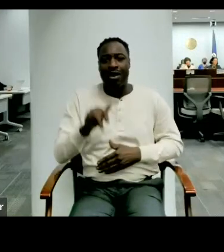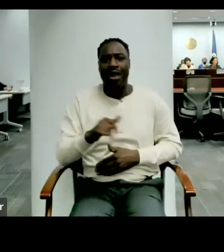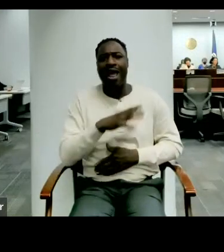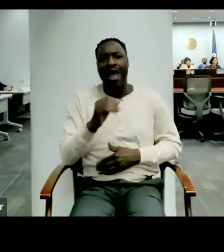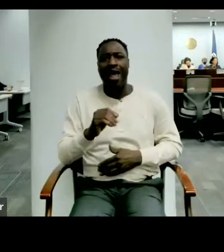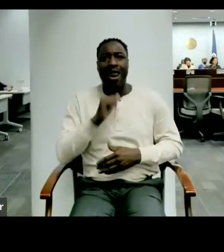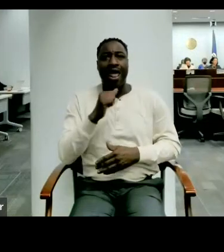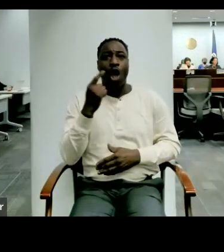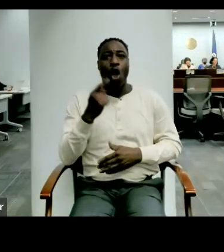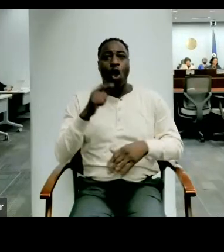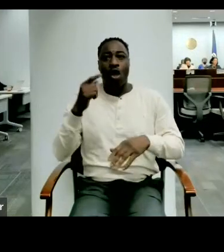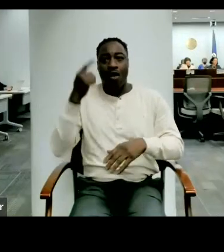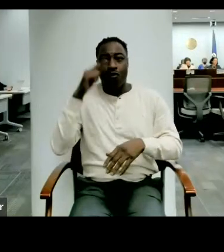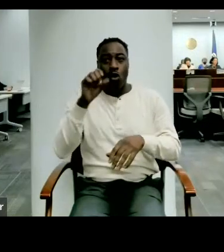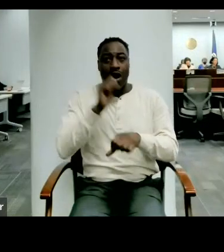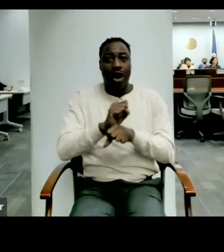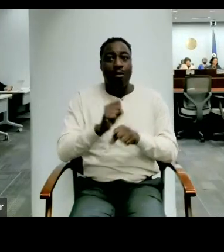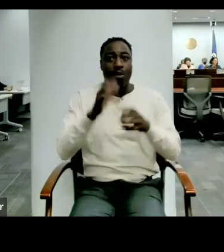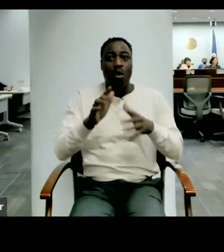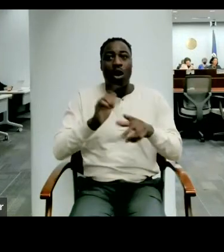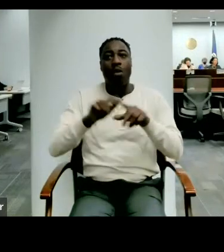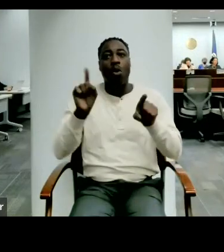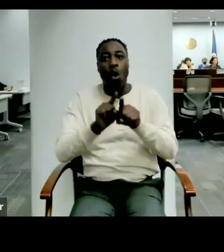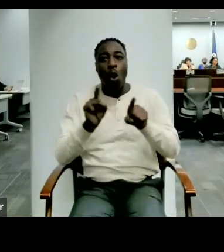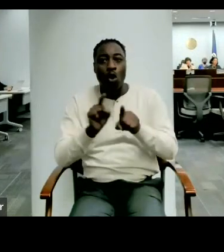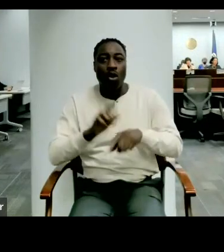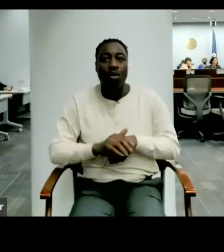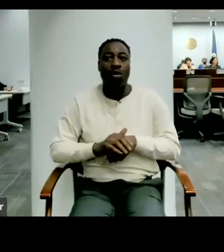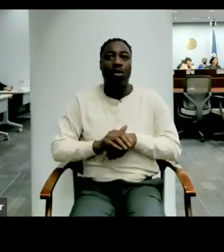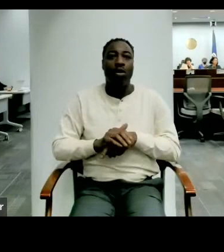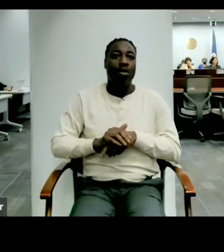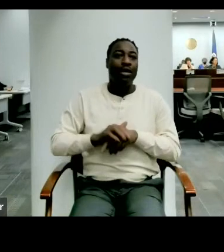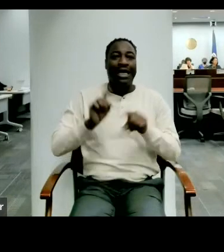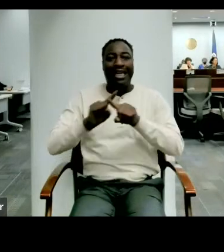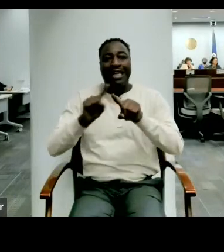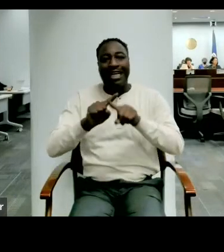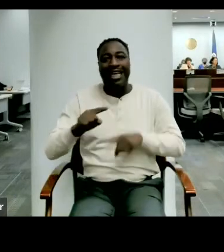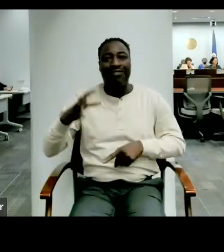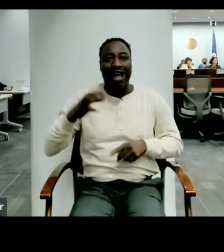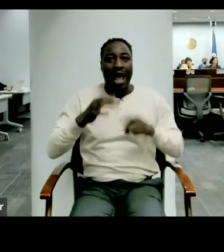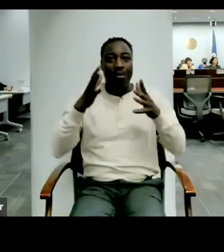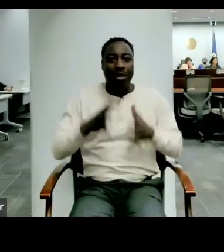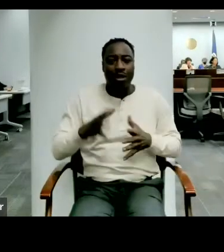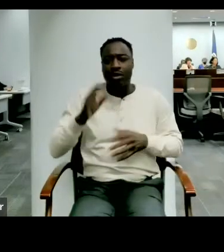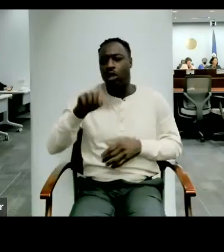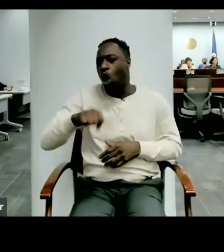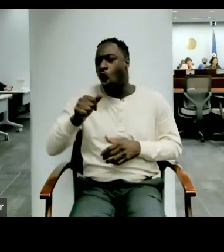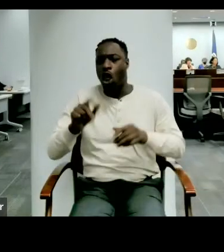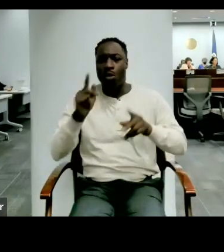not only on employers, but on um, in your example applicants or others because I'm not sure there